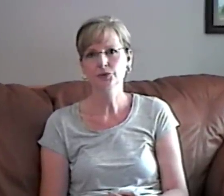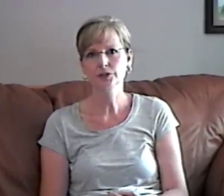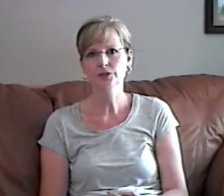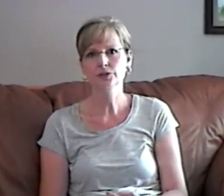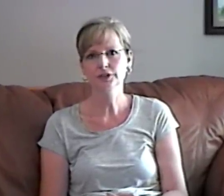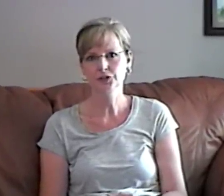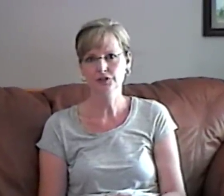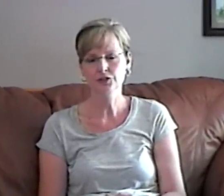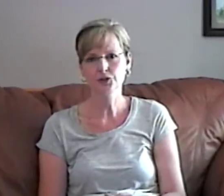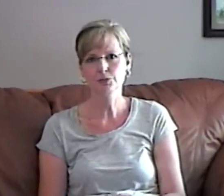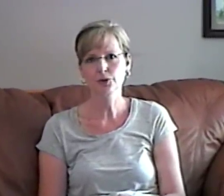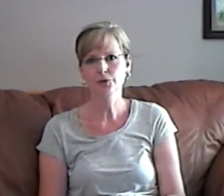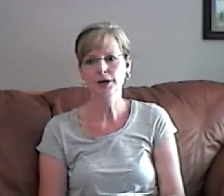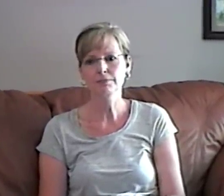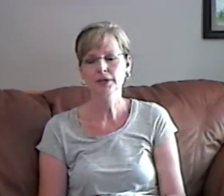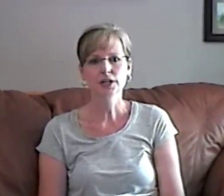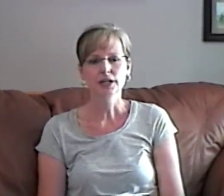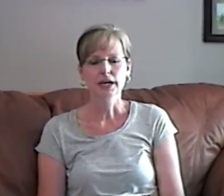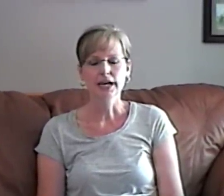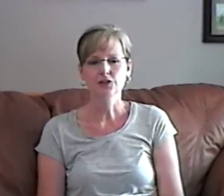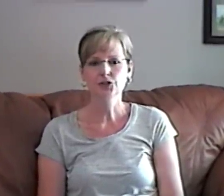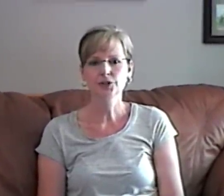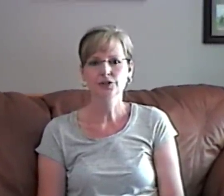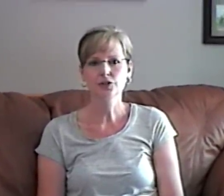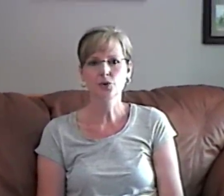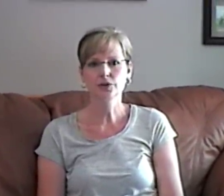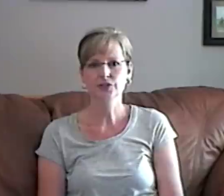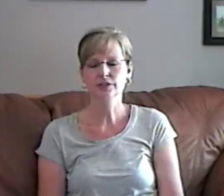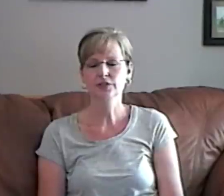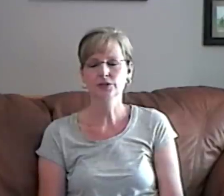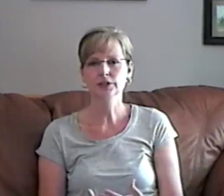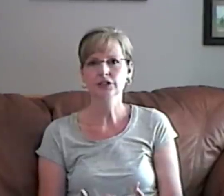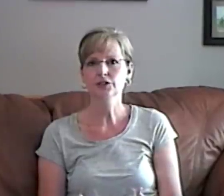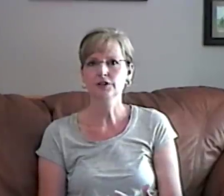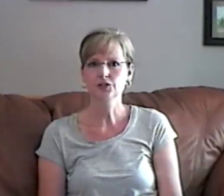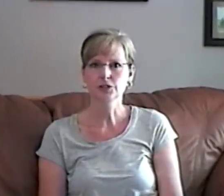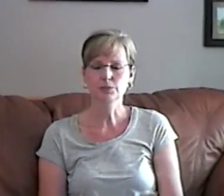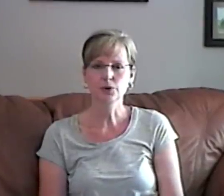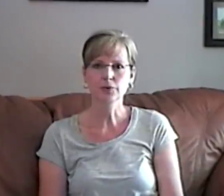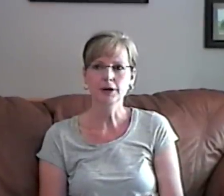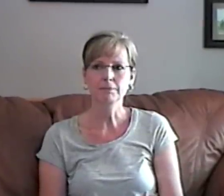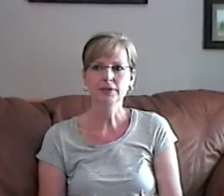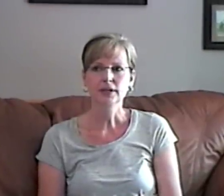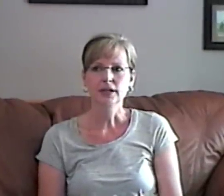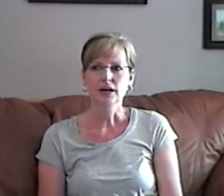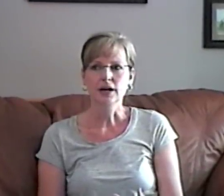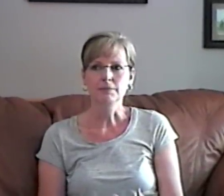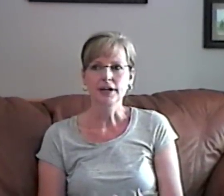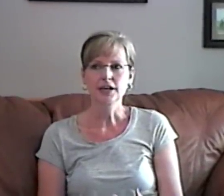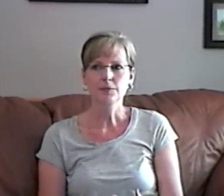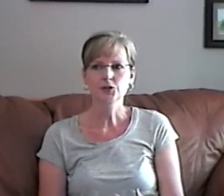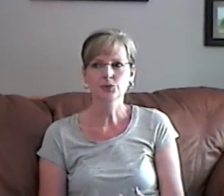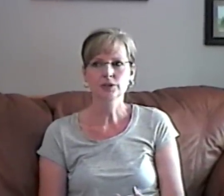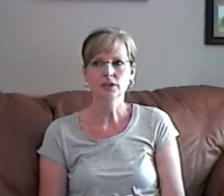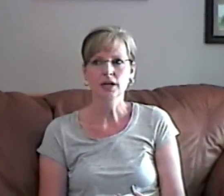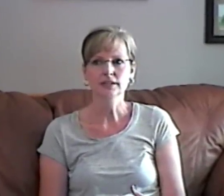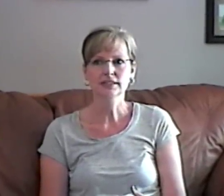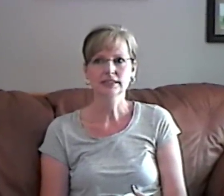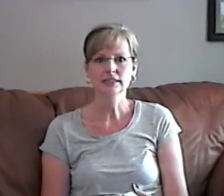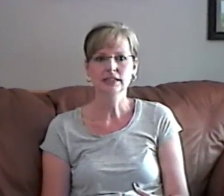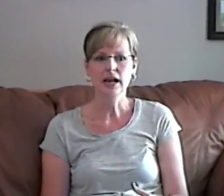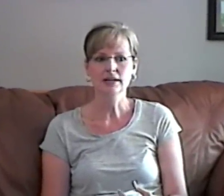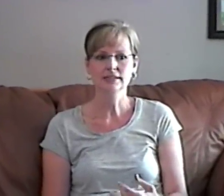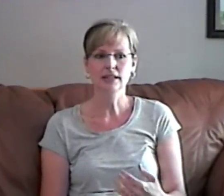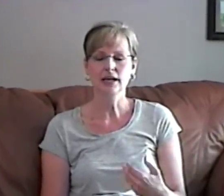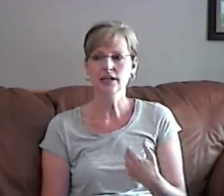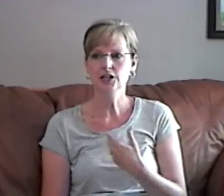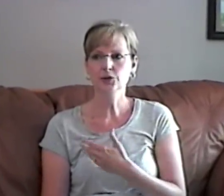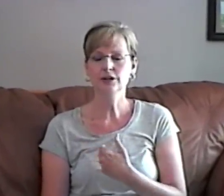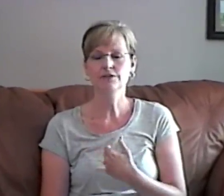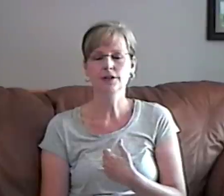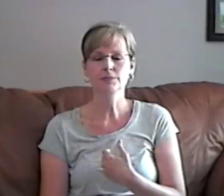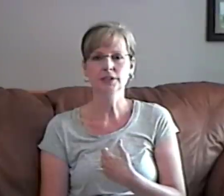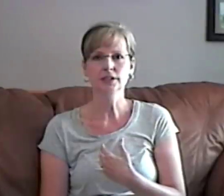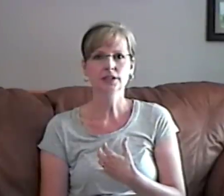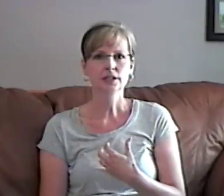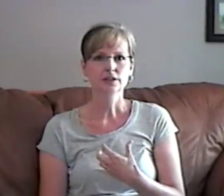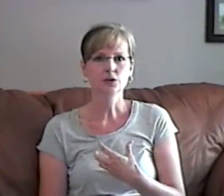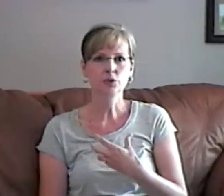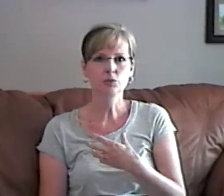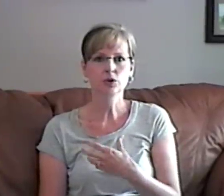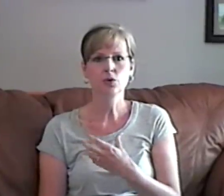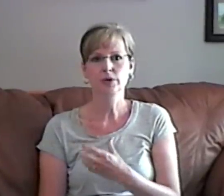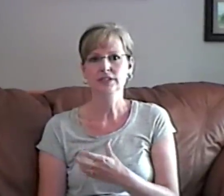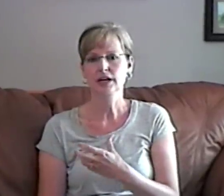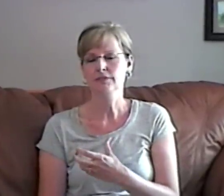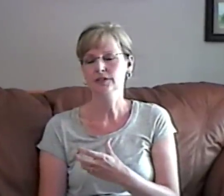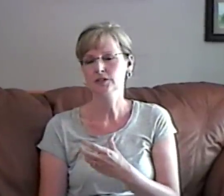to an Early Intervention program. I came to realize that as a hearing family, we will always have